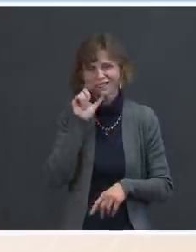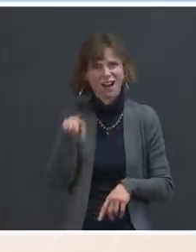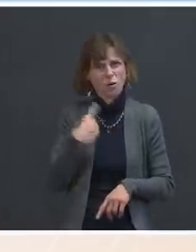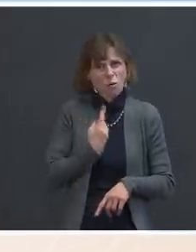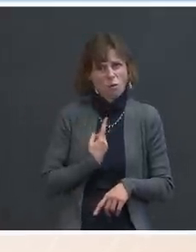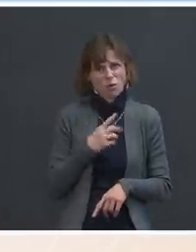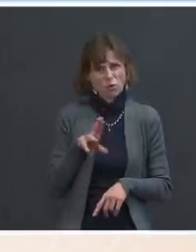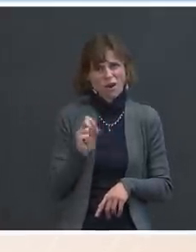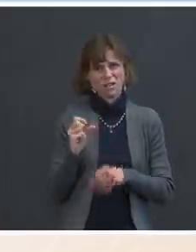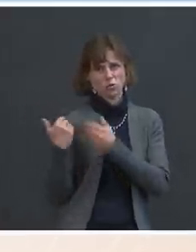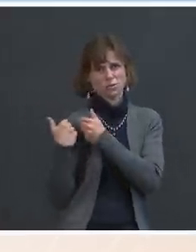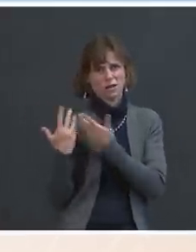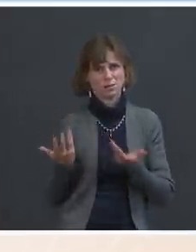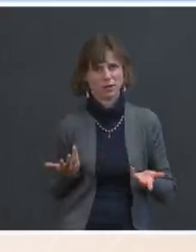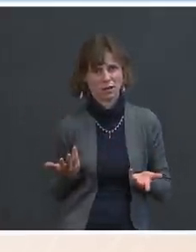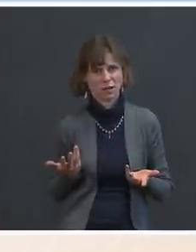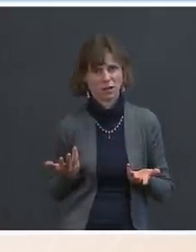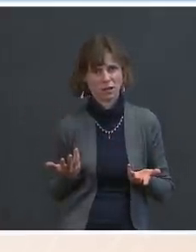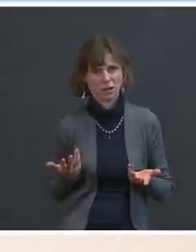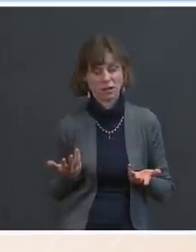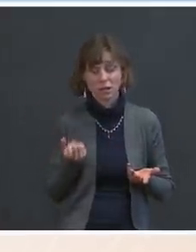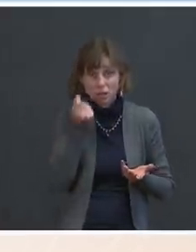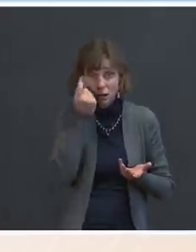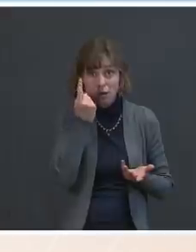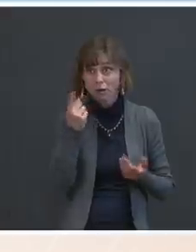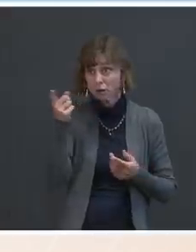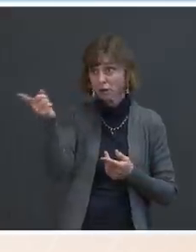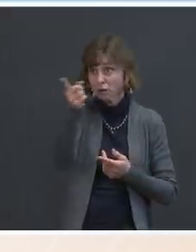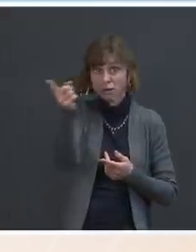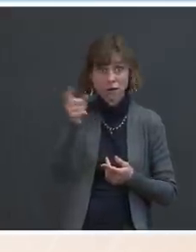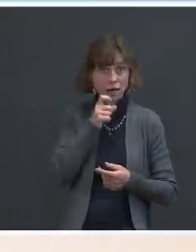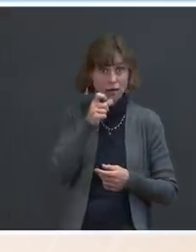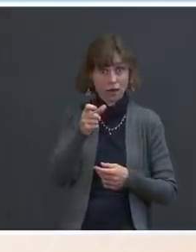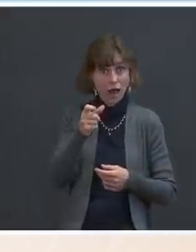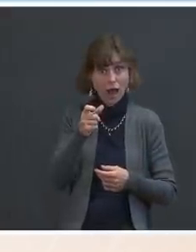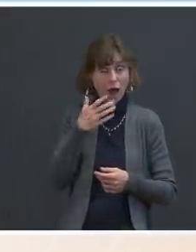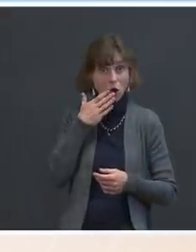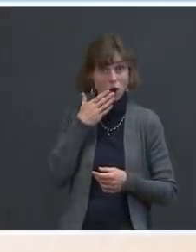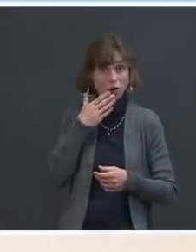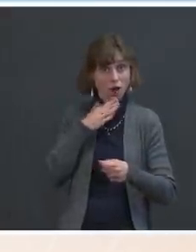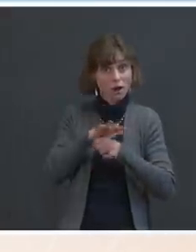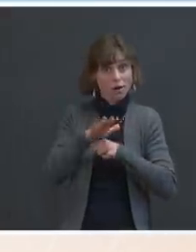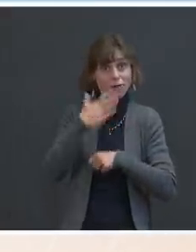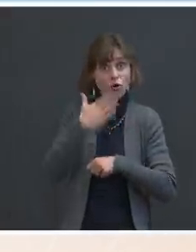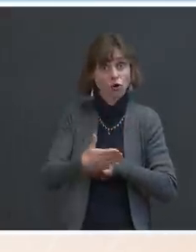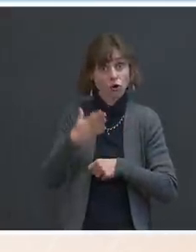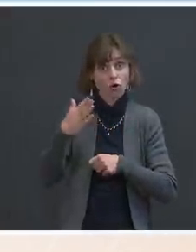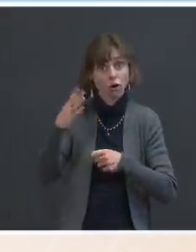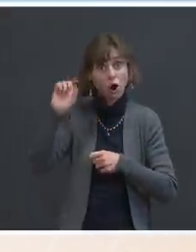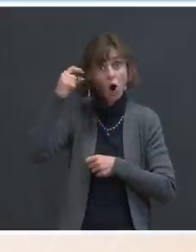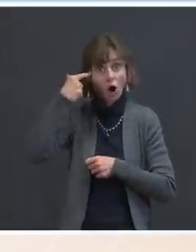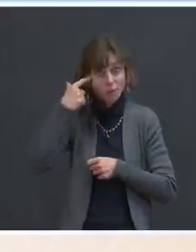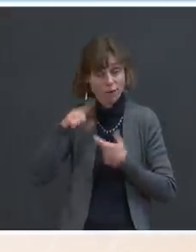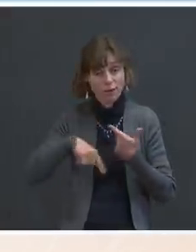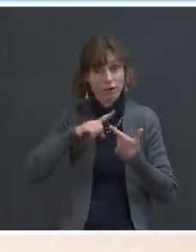If we realize that it's lack of good governance, economic opportunity, and security issues or violence,